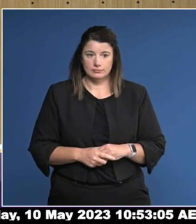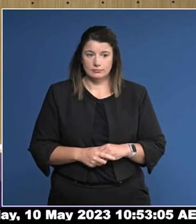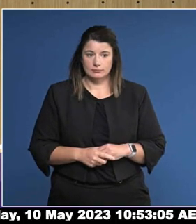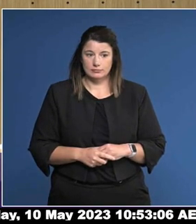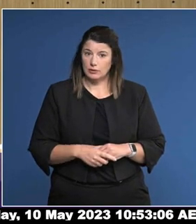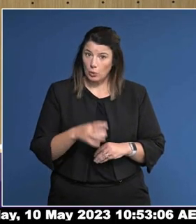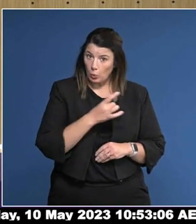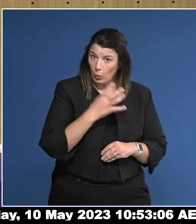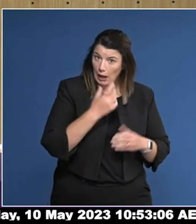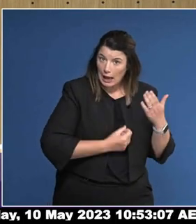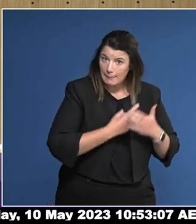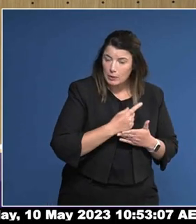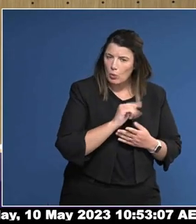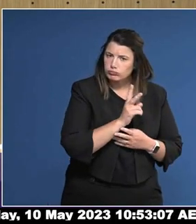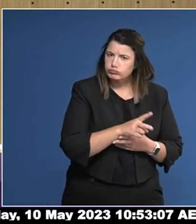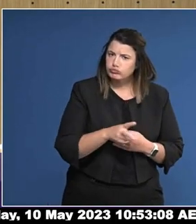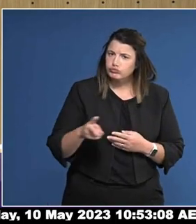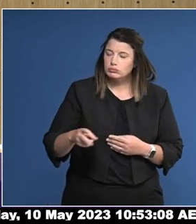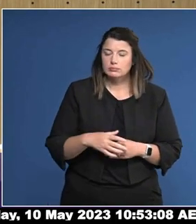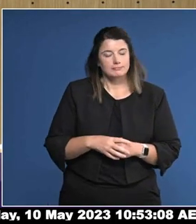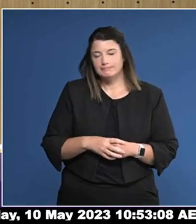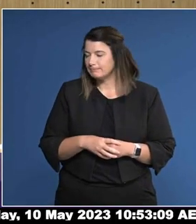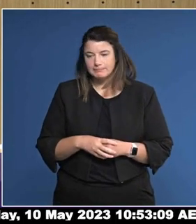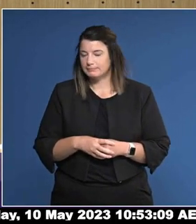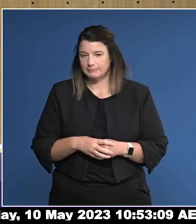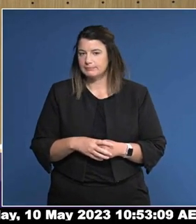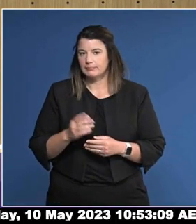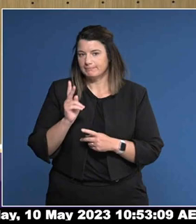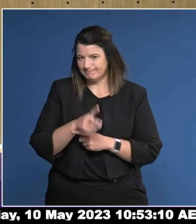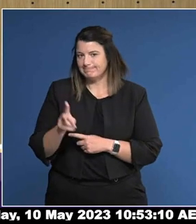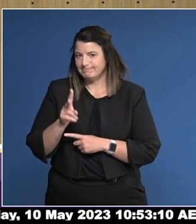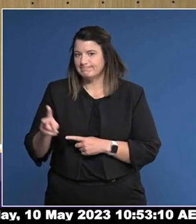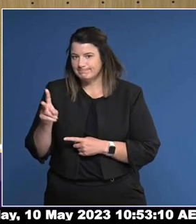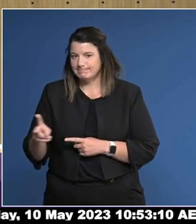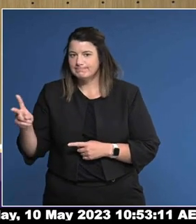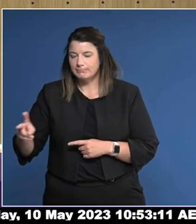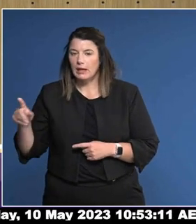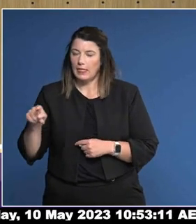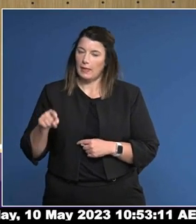No, I believe it was on a number of occasions, and that's why they felt